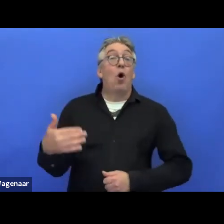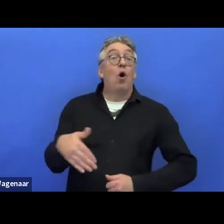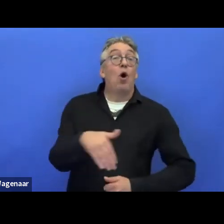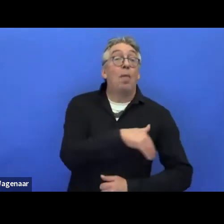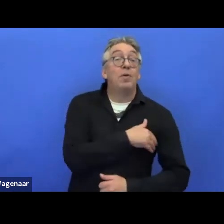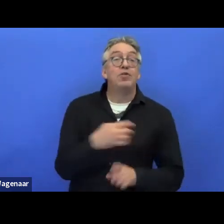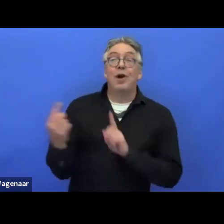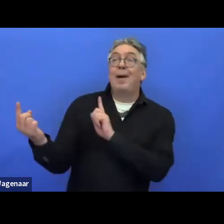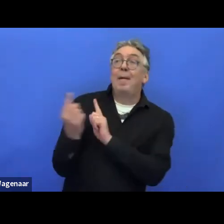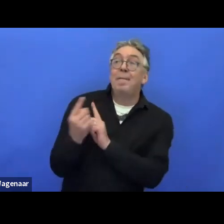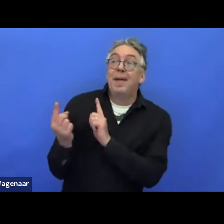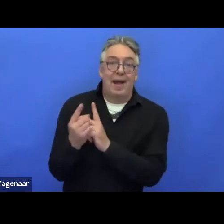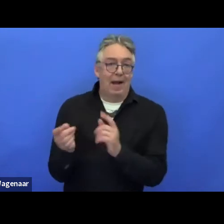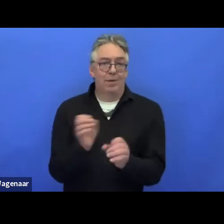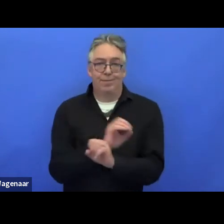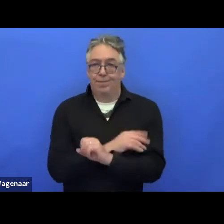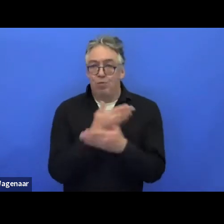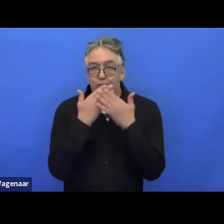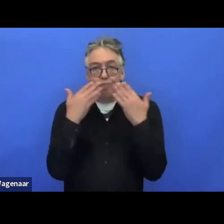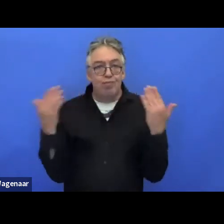or public events with the Ombudsman.